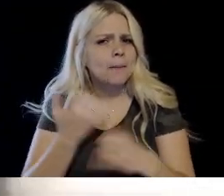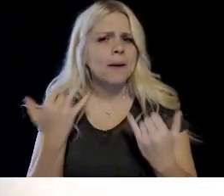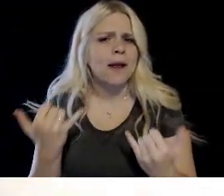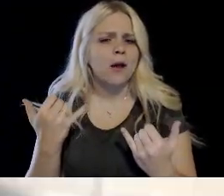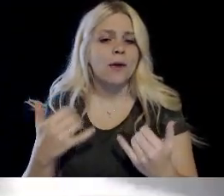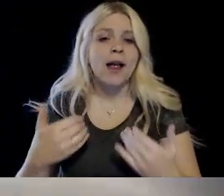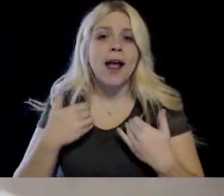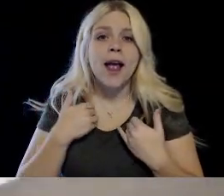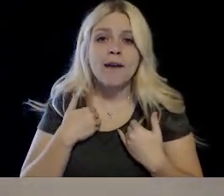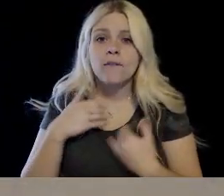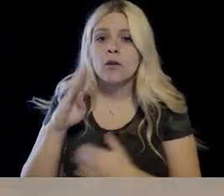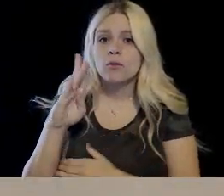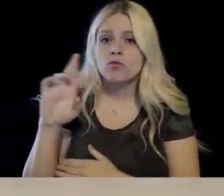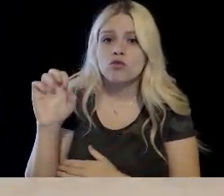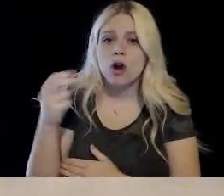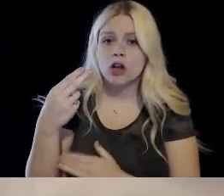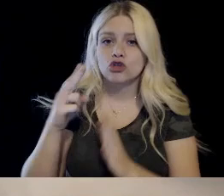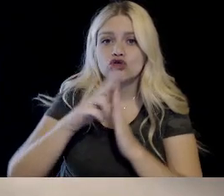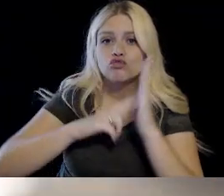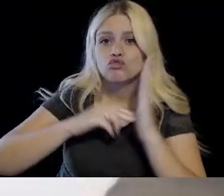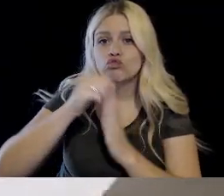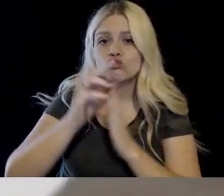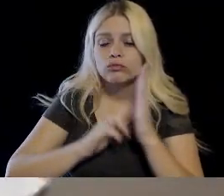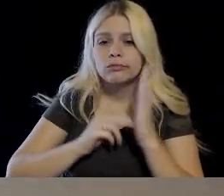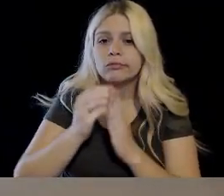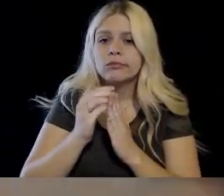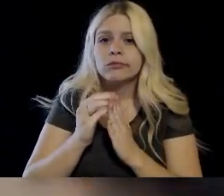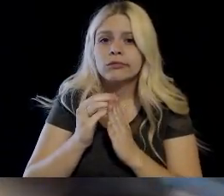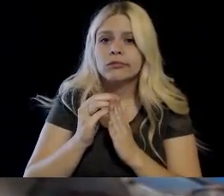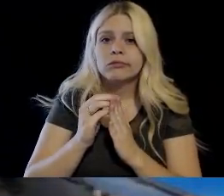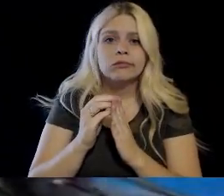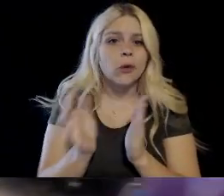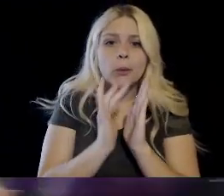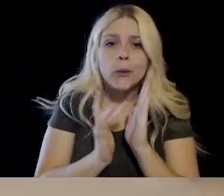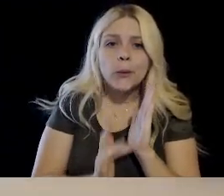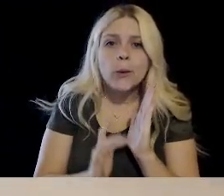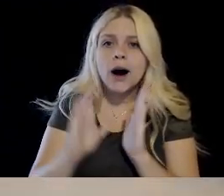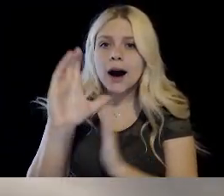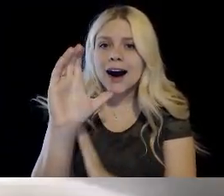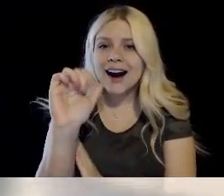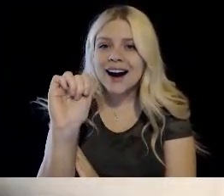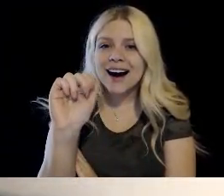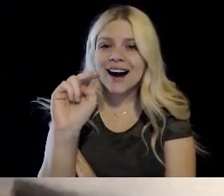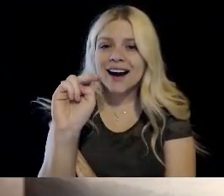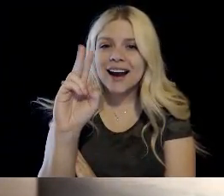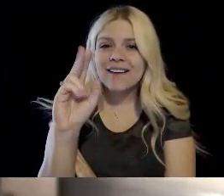Joanne: I have a blank flat canvas. And then we've got all kinds of tempera paint. So,